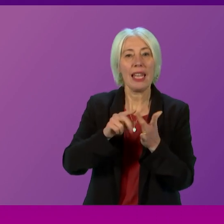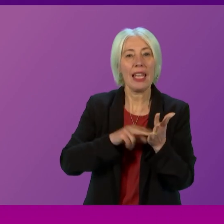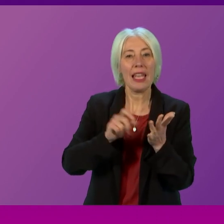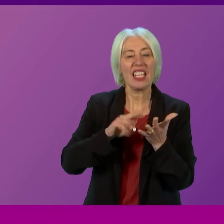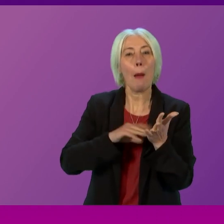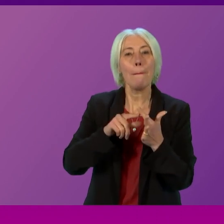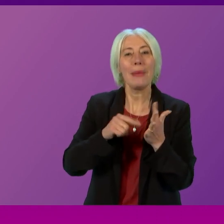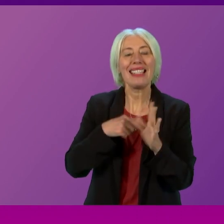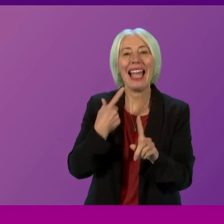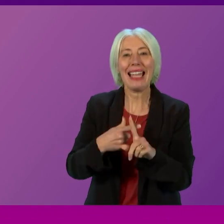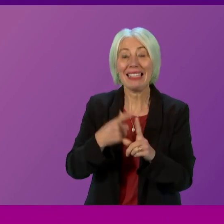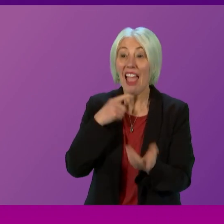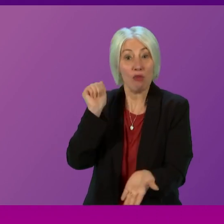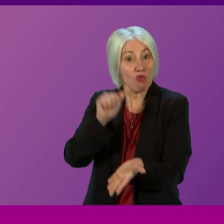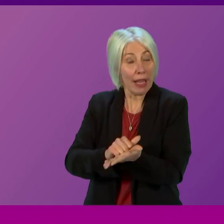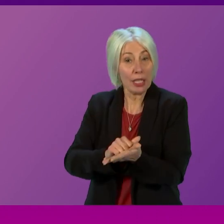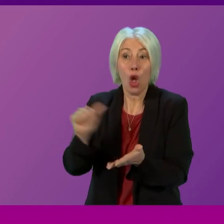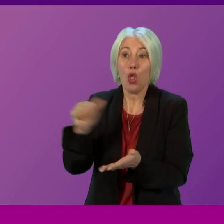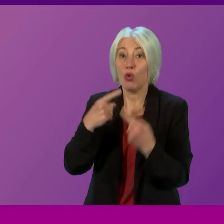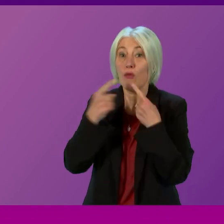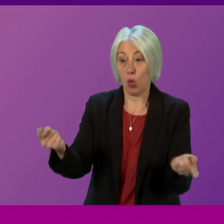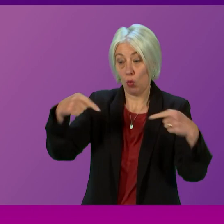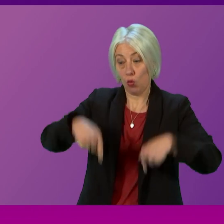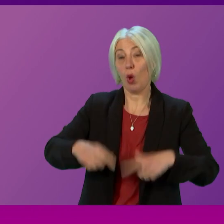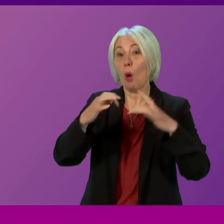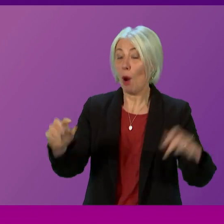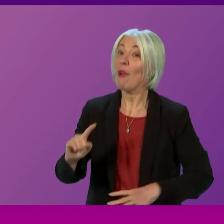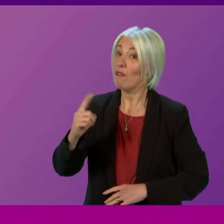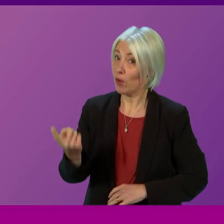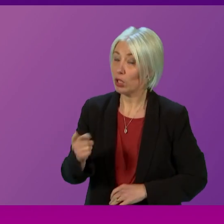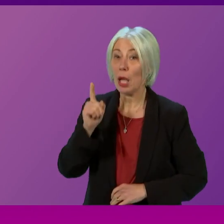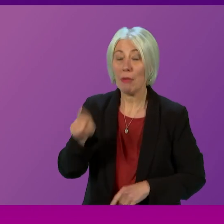it should have been provided to Parliament. Therefore, I also ask that you use your time